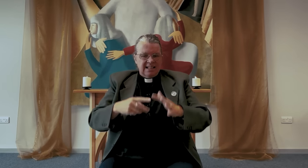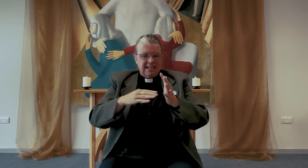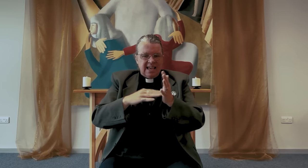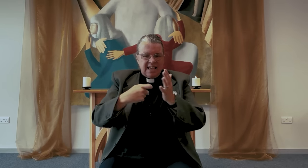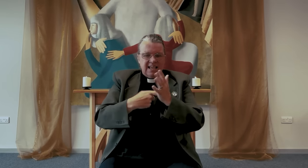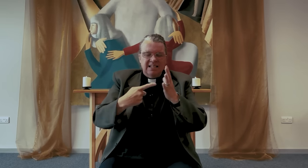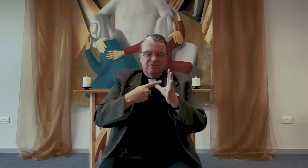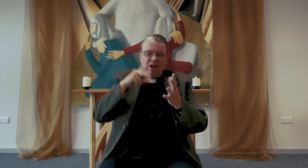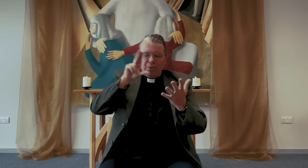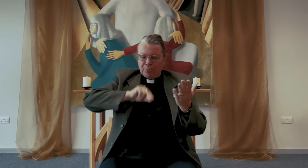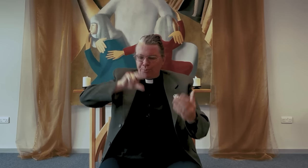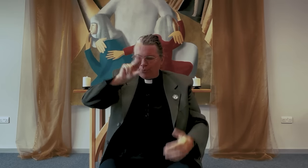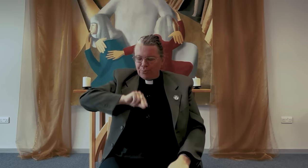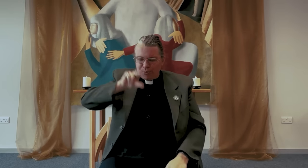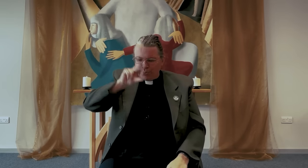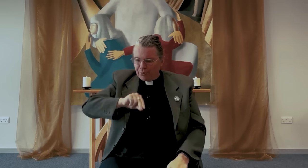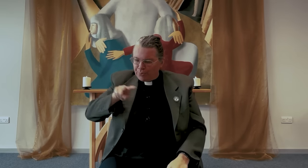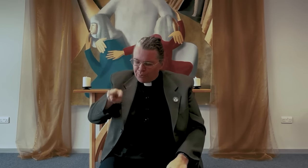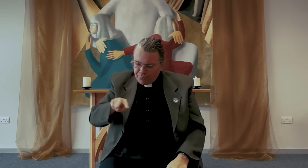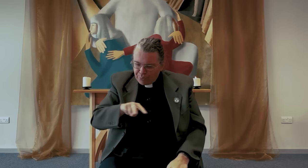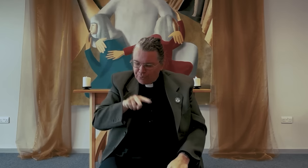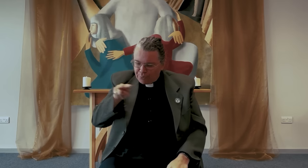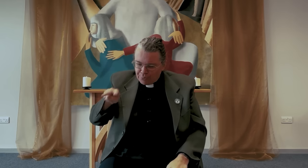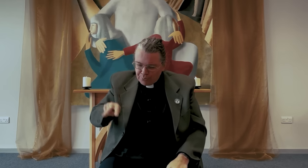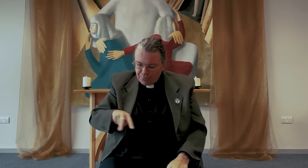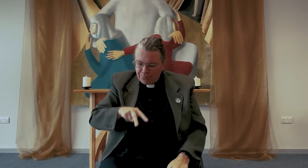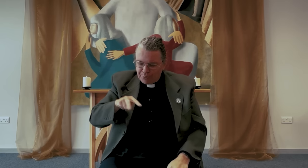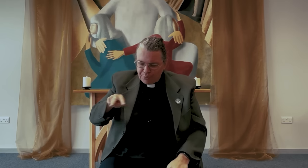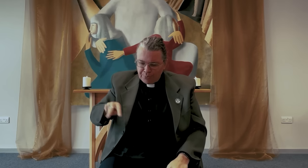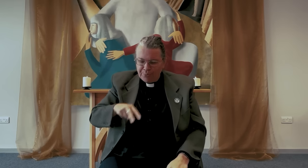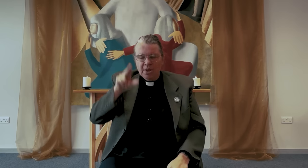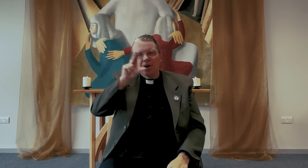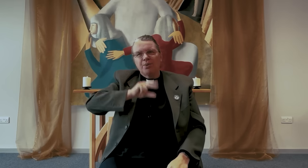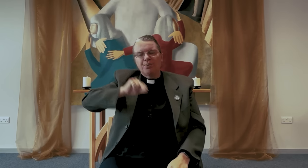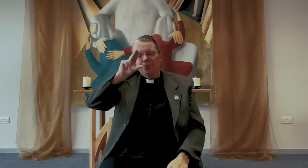And Ezra reads from the scroll in the ancient language of the Hebrews.